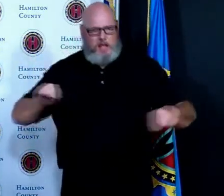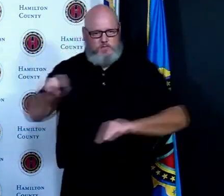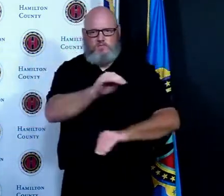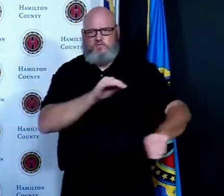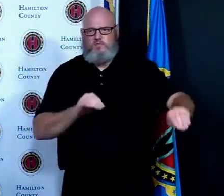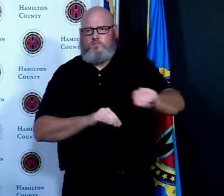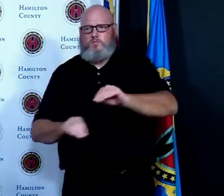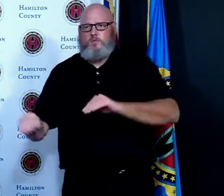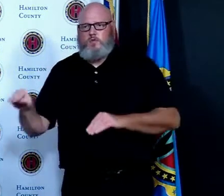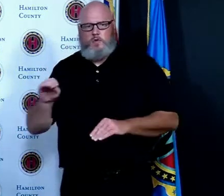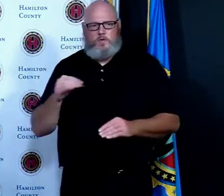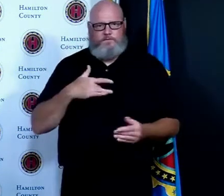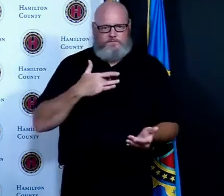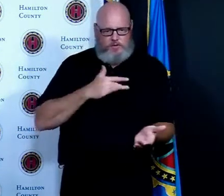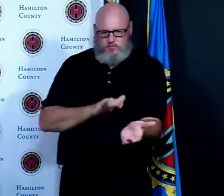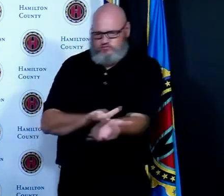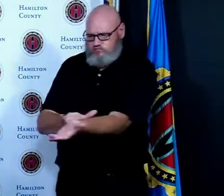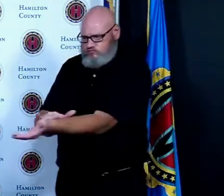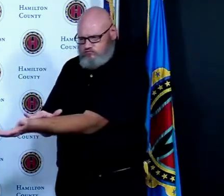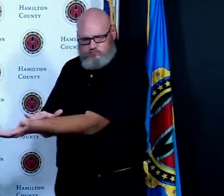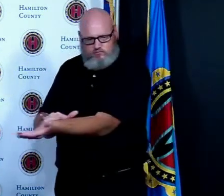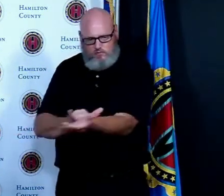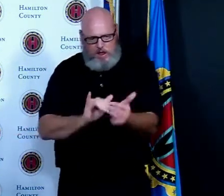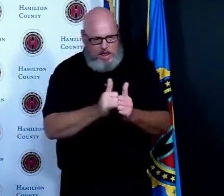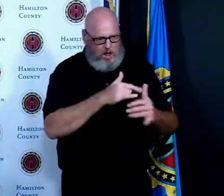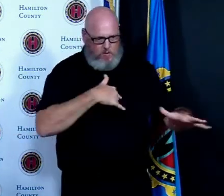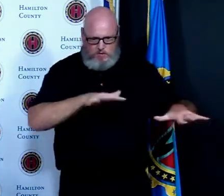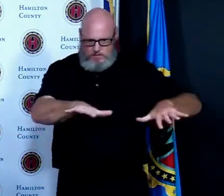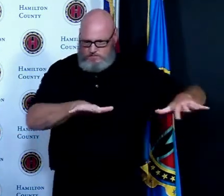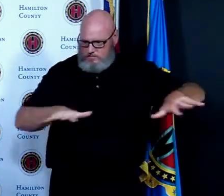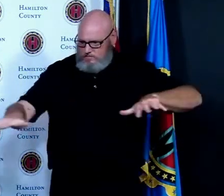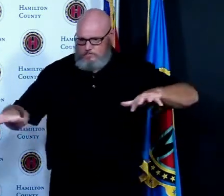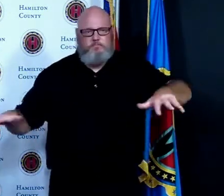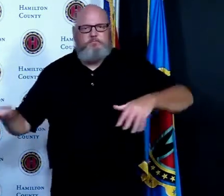came through loud and clear though is that with the delay of non-Covid care there was